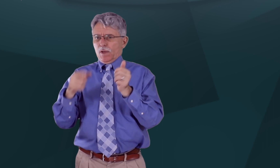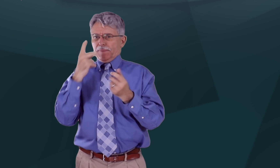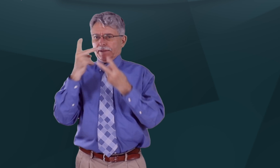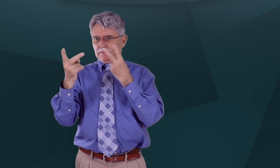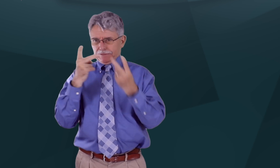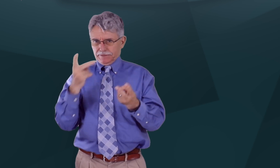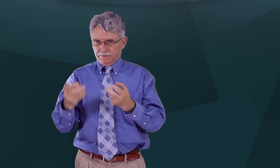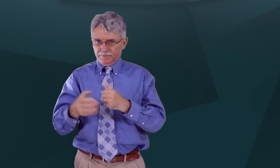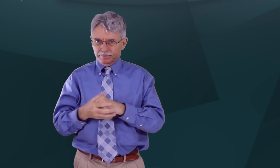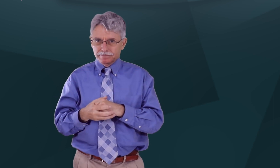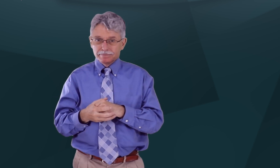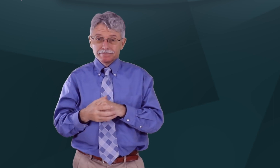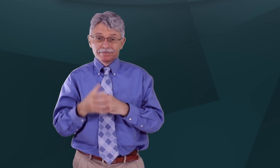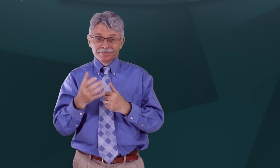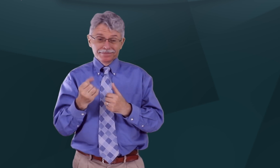with what they see on the television.